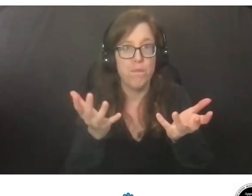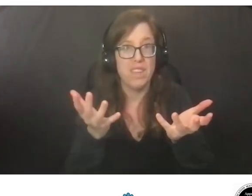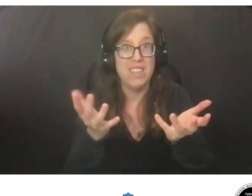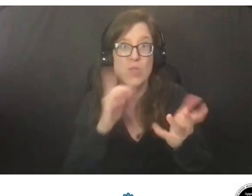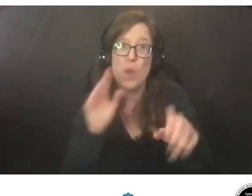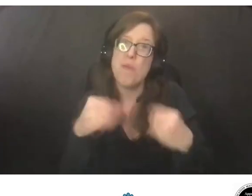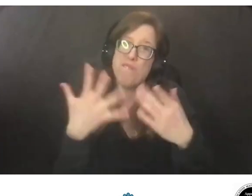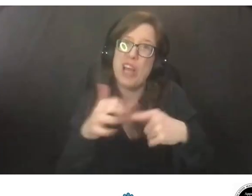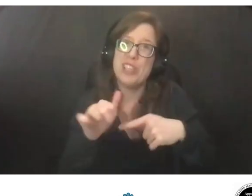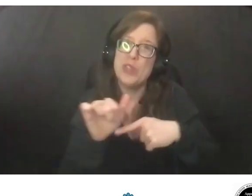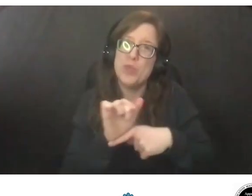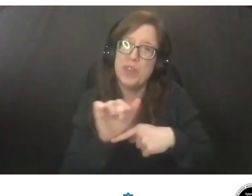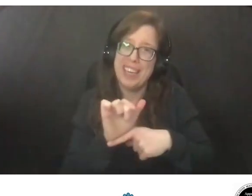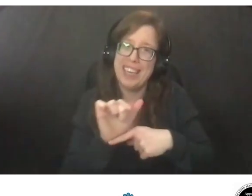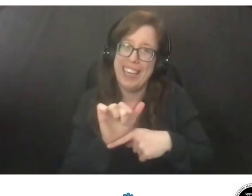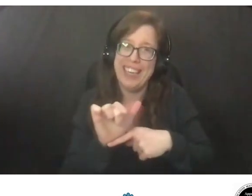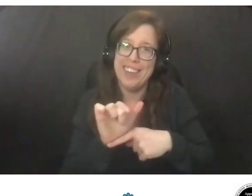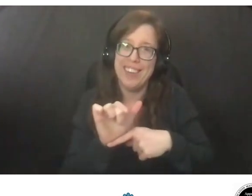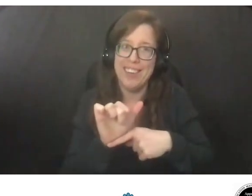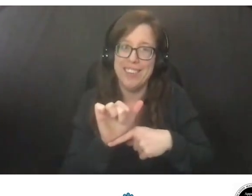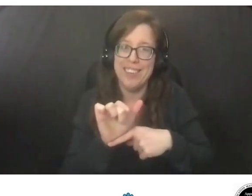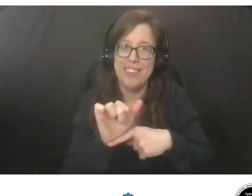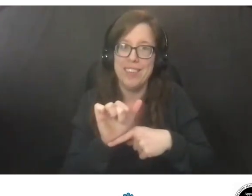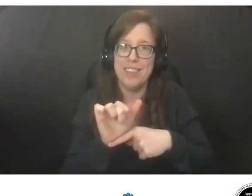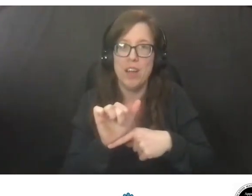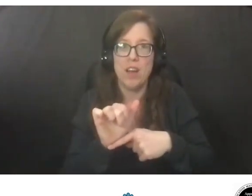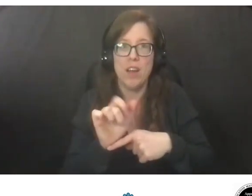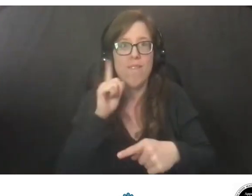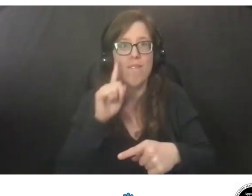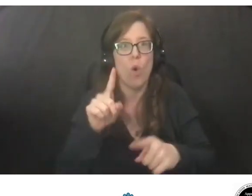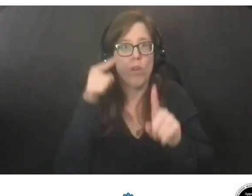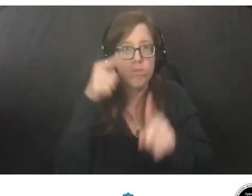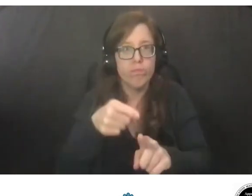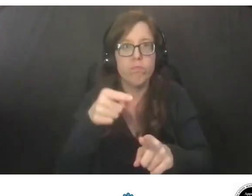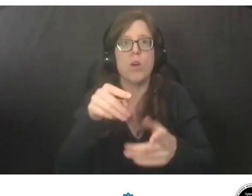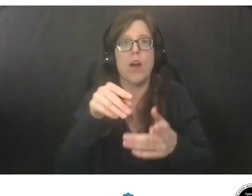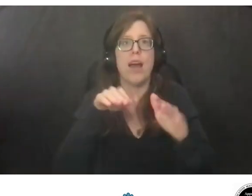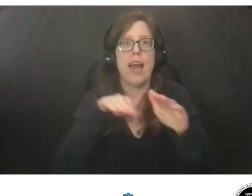provide training on students who are deafblind, on access,